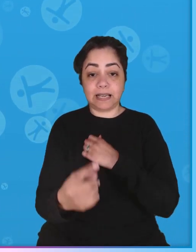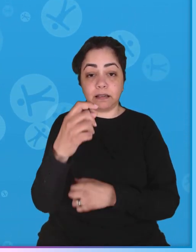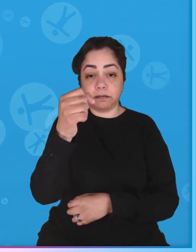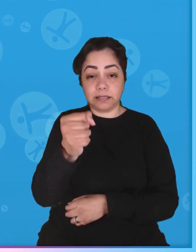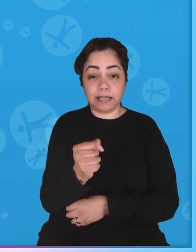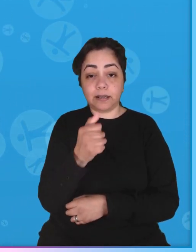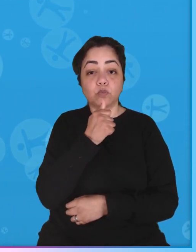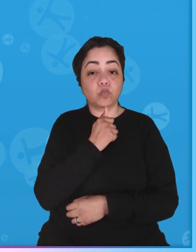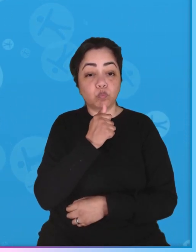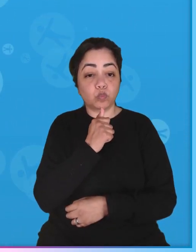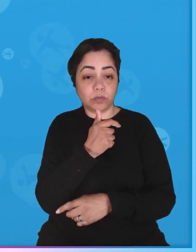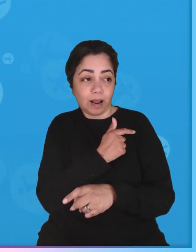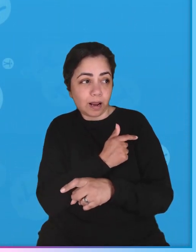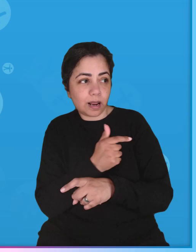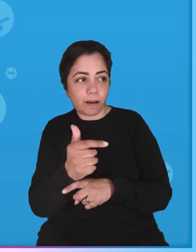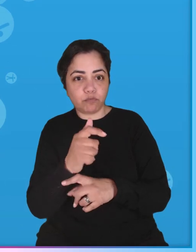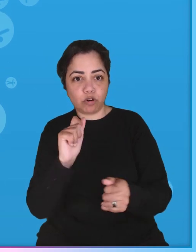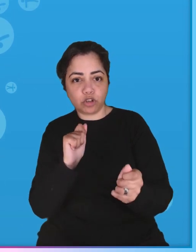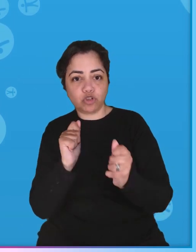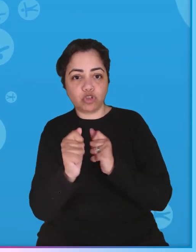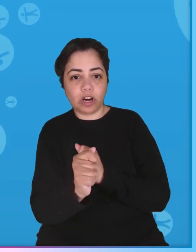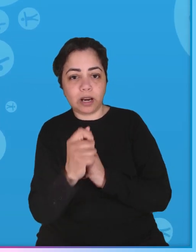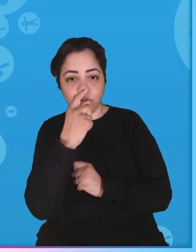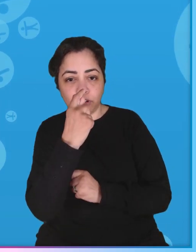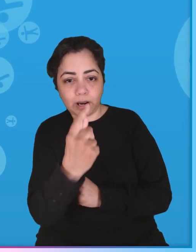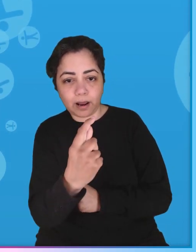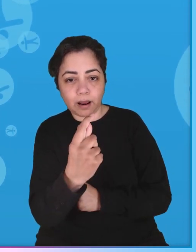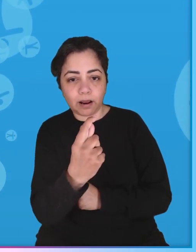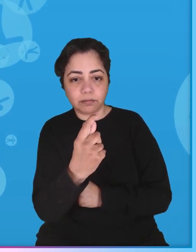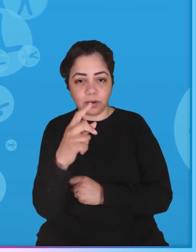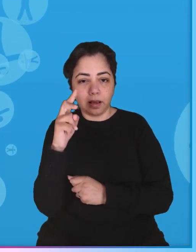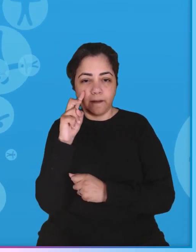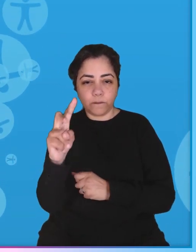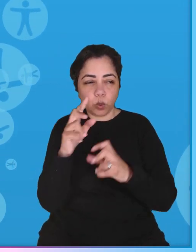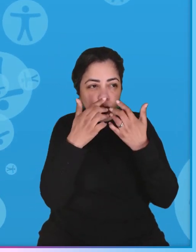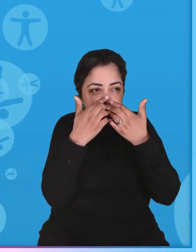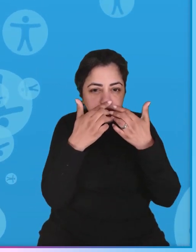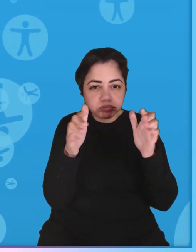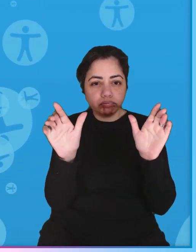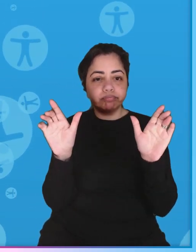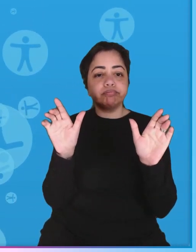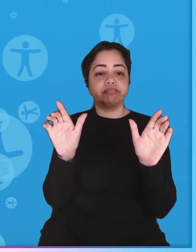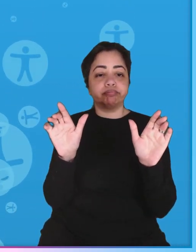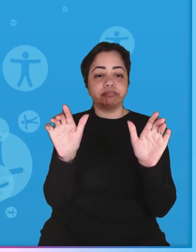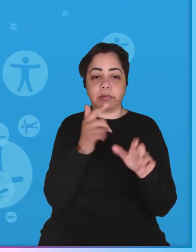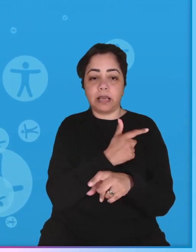as well as creating American Sign Language, British Sign Language, and Audio Described versions of the presentation.